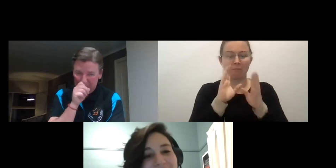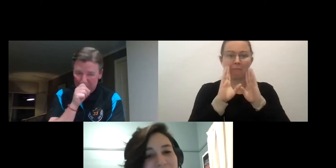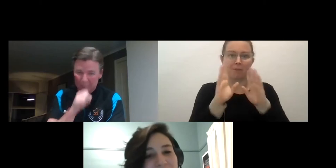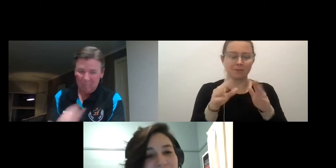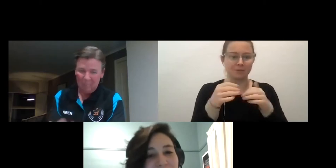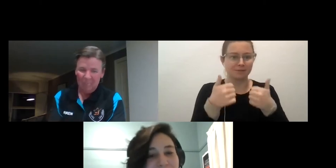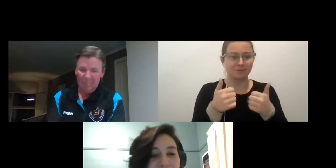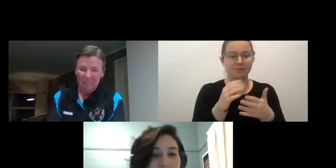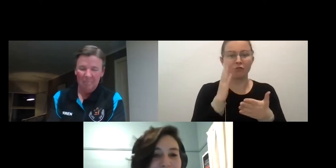It was a really good experience